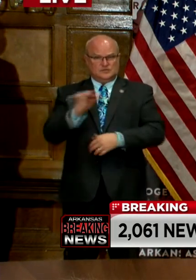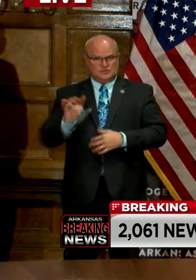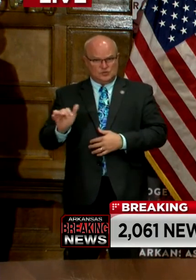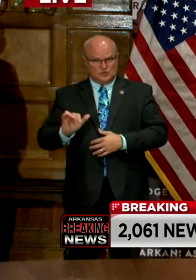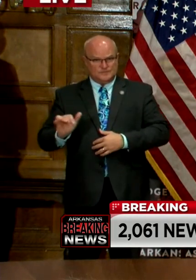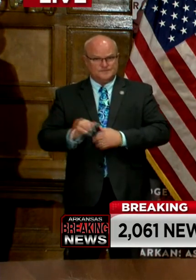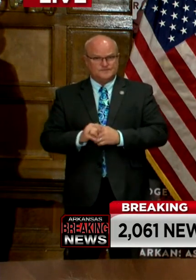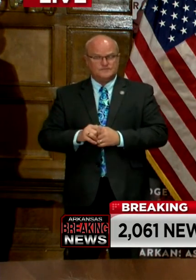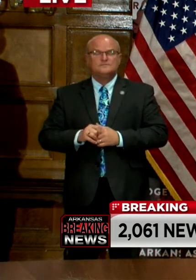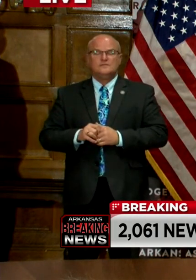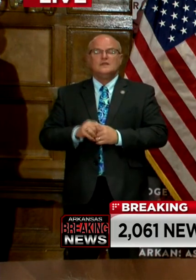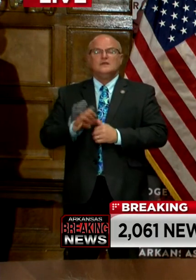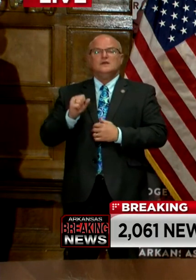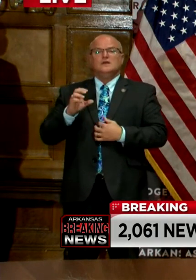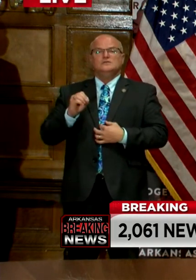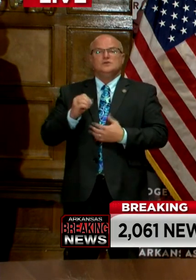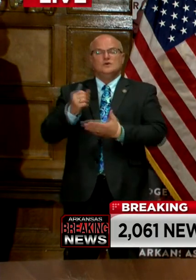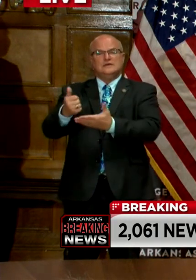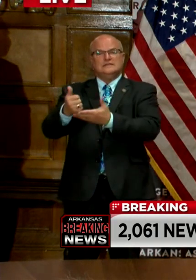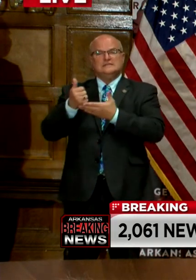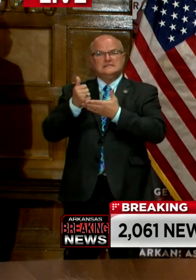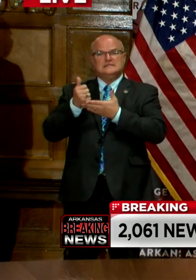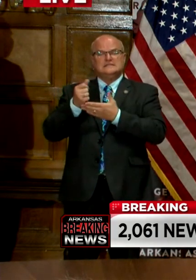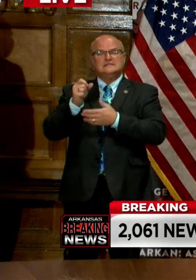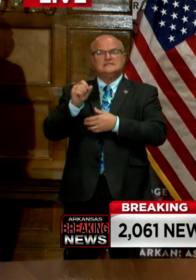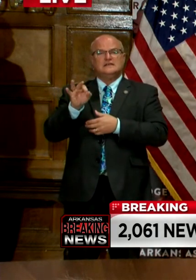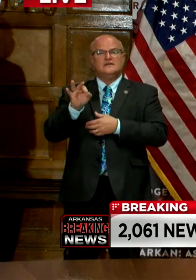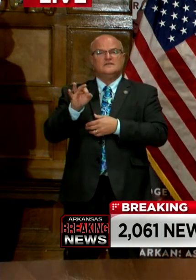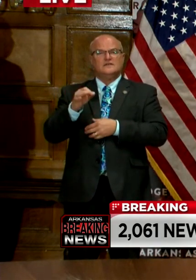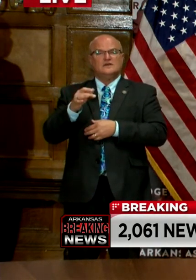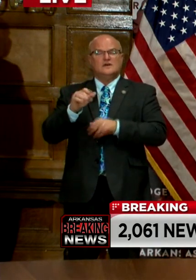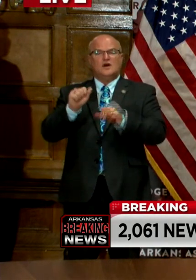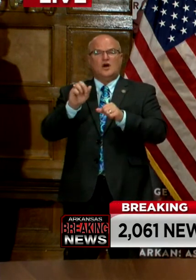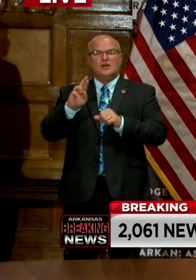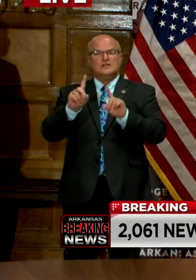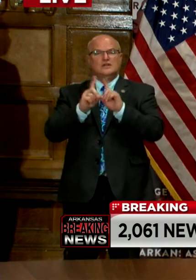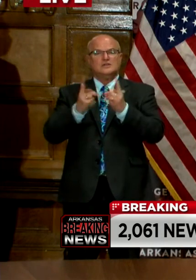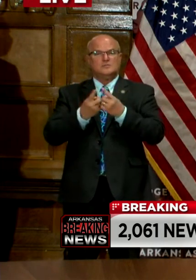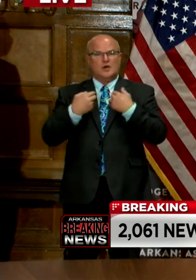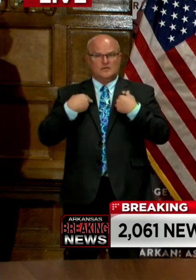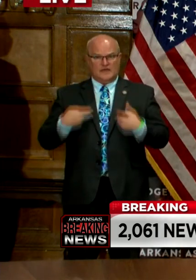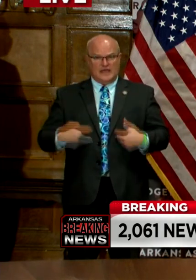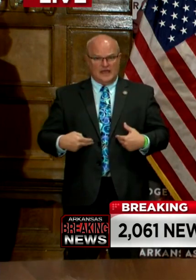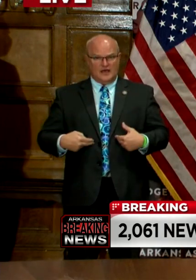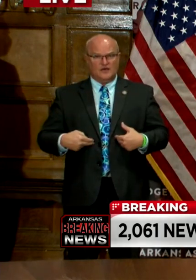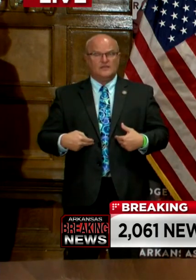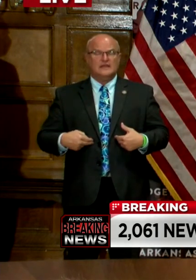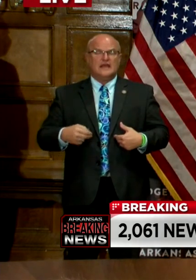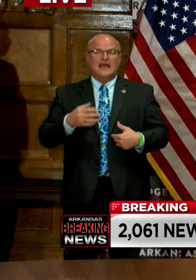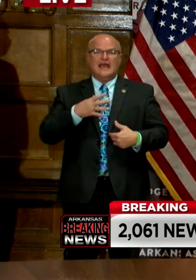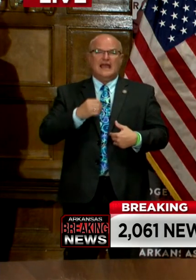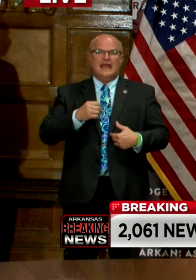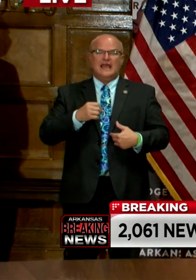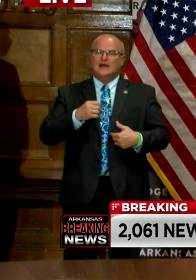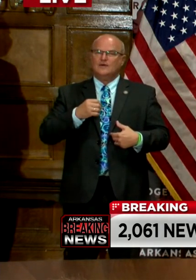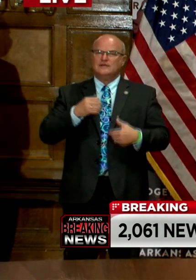CHALLENGES FOR US AS WE'RE CONSTRAINED BY INCREASING NUMBERS OF PATIENTS IN THE HOSPITALS. SO THROUGH THE ASSISTANCE OF THE